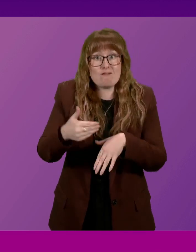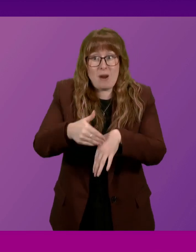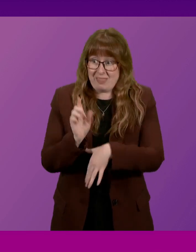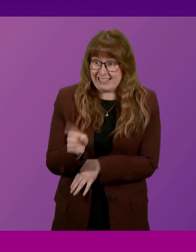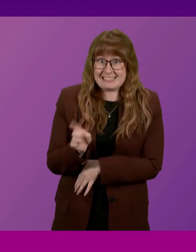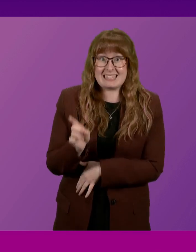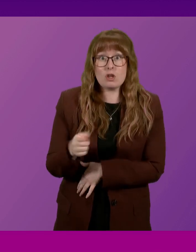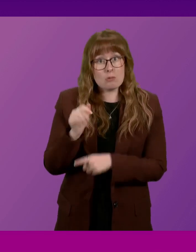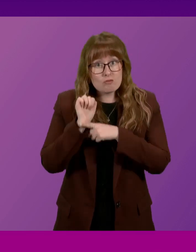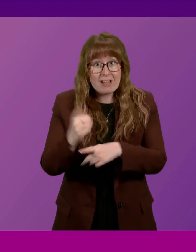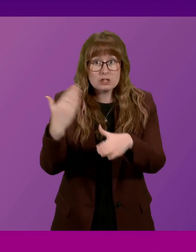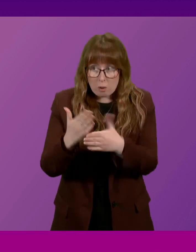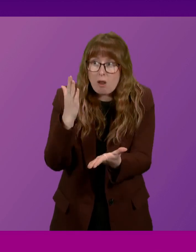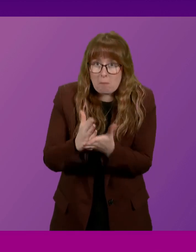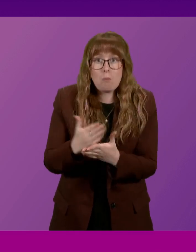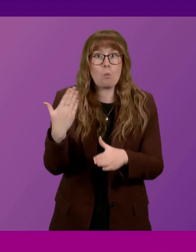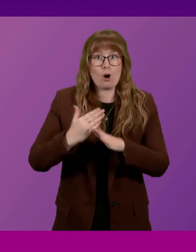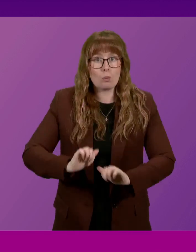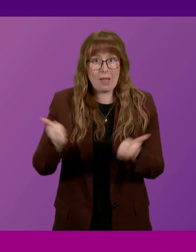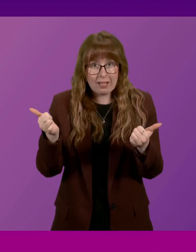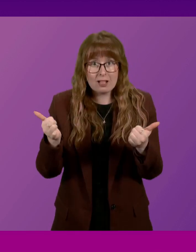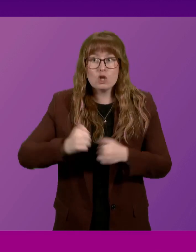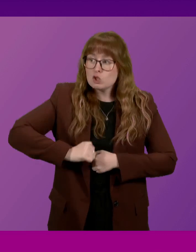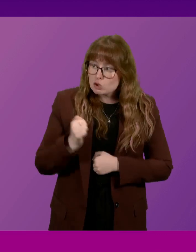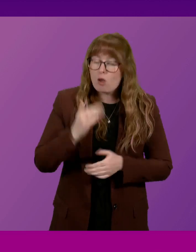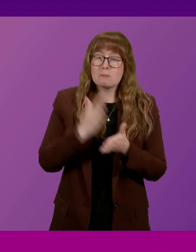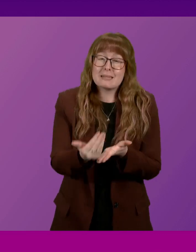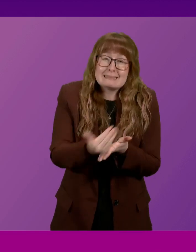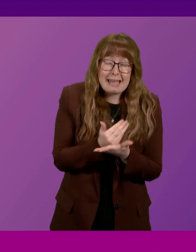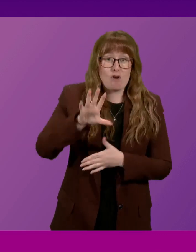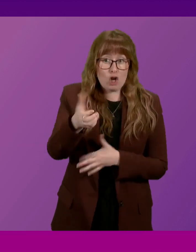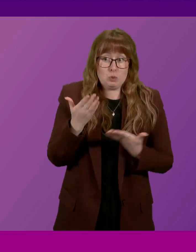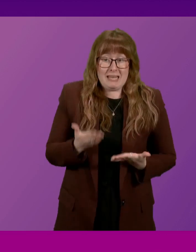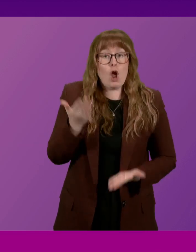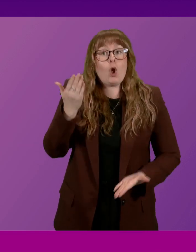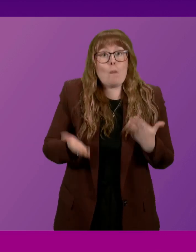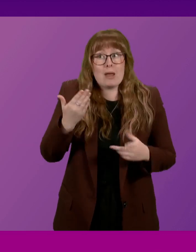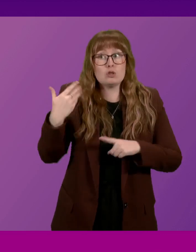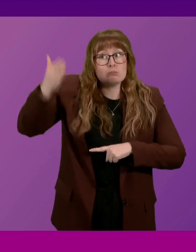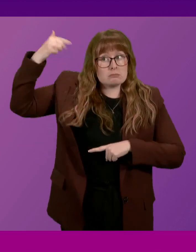work is having an effect. Scotland is a safer country today than it has been in the past,